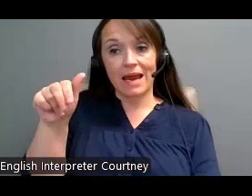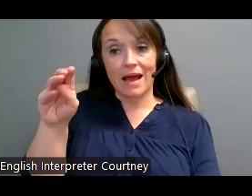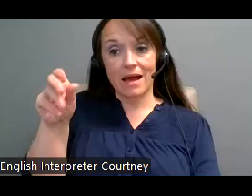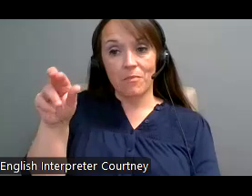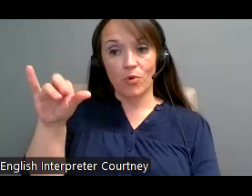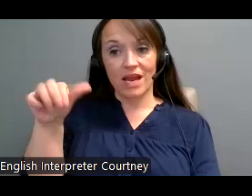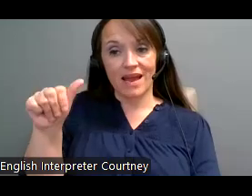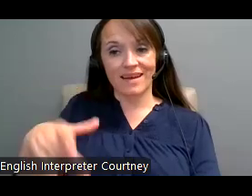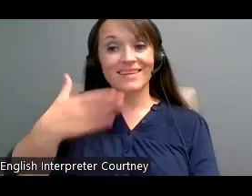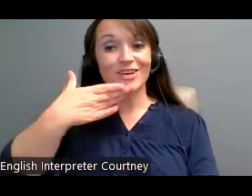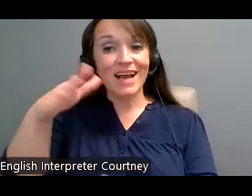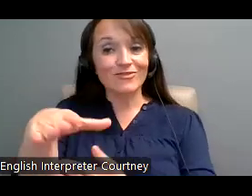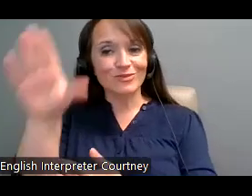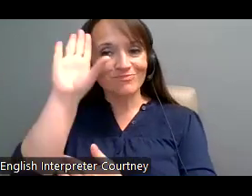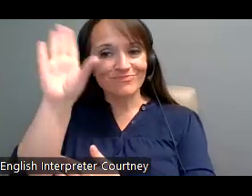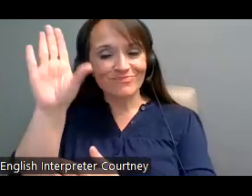Good Afternoon, This is Anna Maria Connor, senior